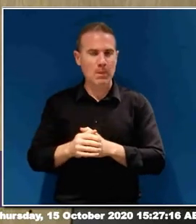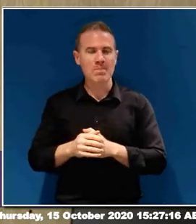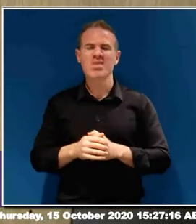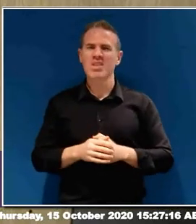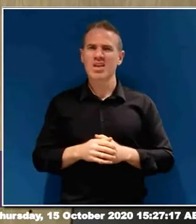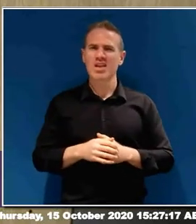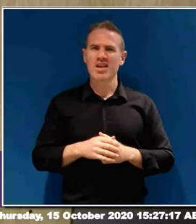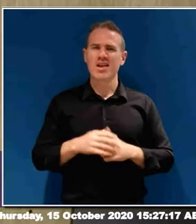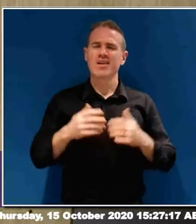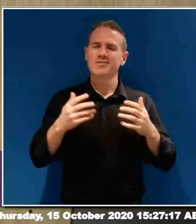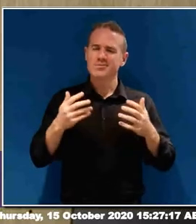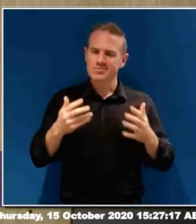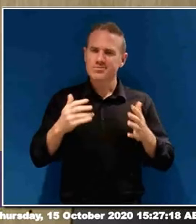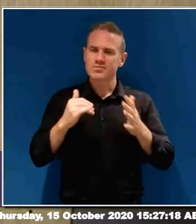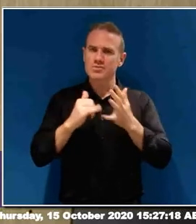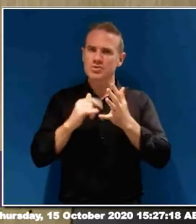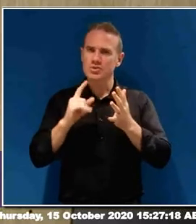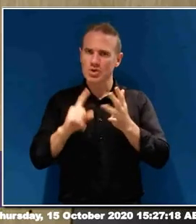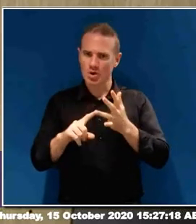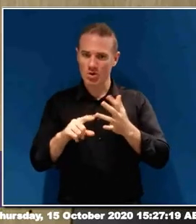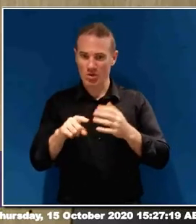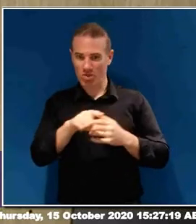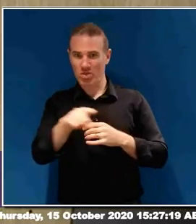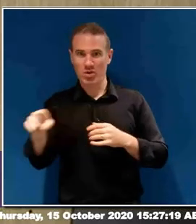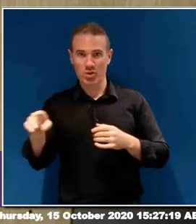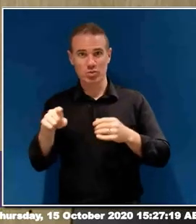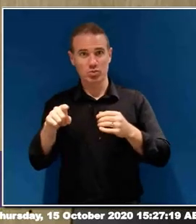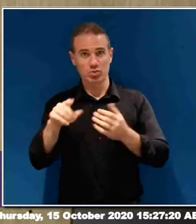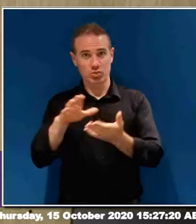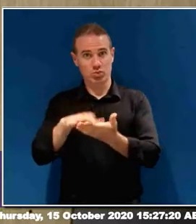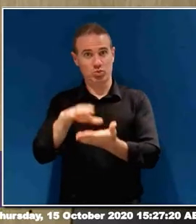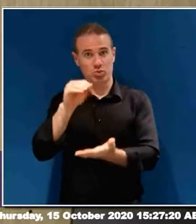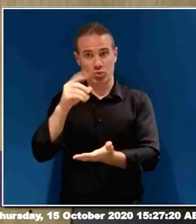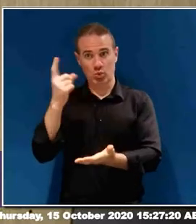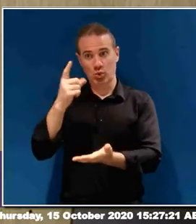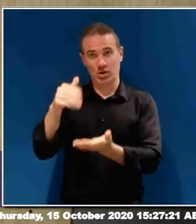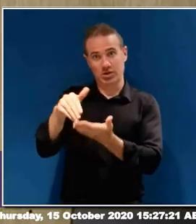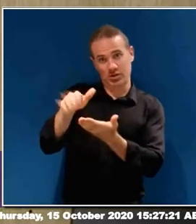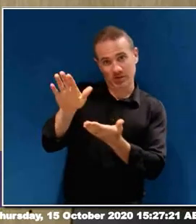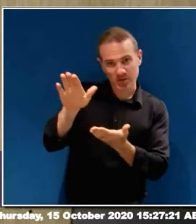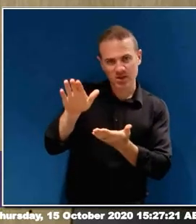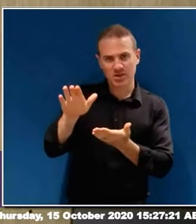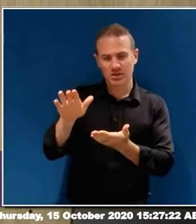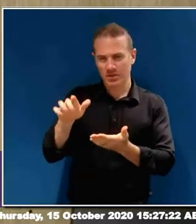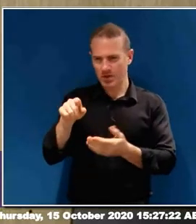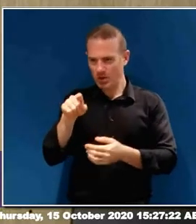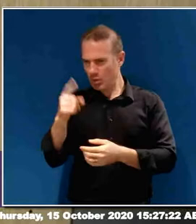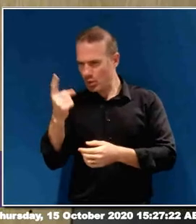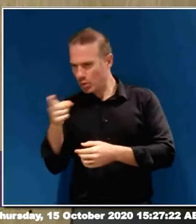think, as well, because disability, their particular disability is not visible.